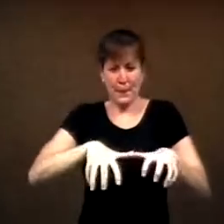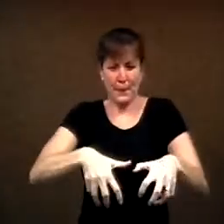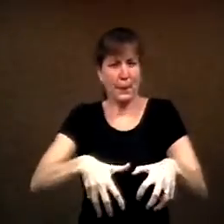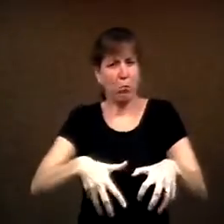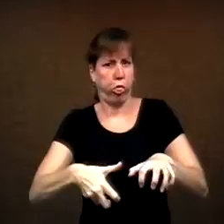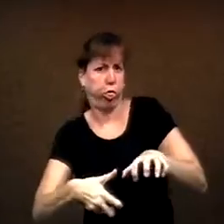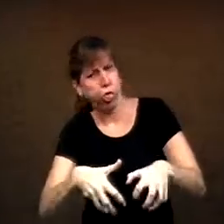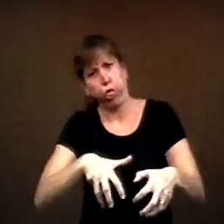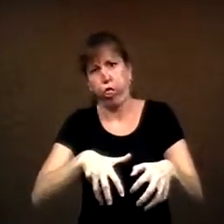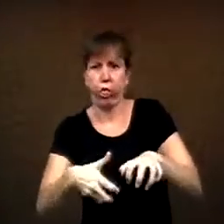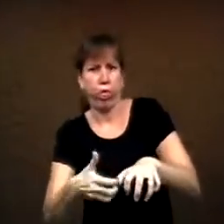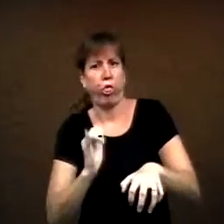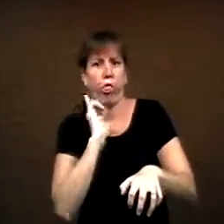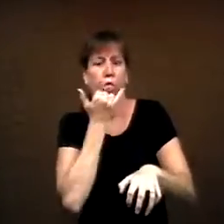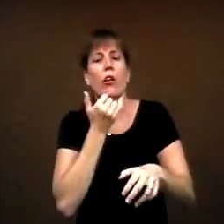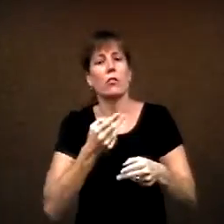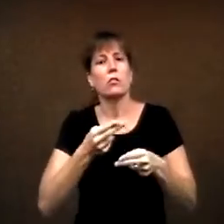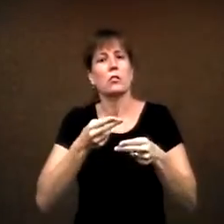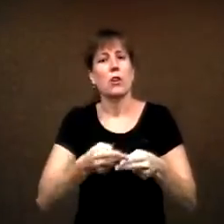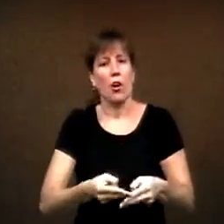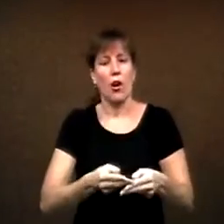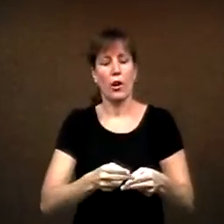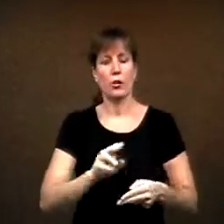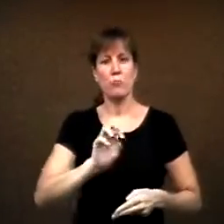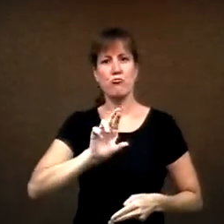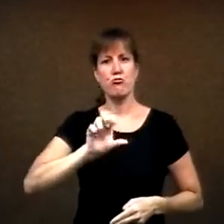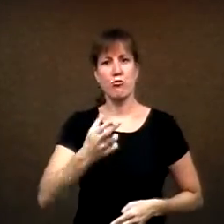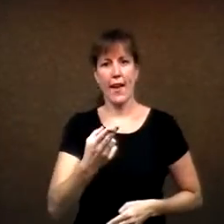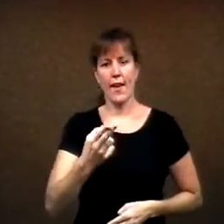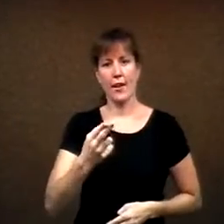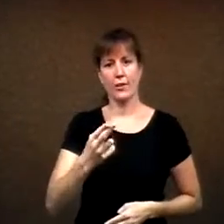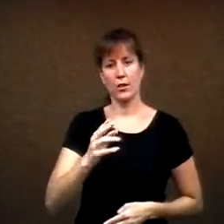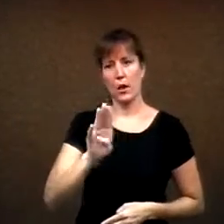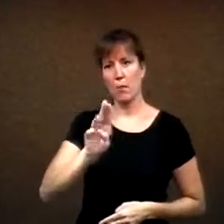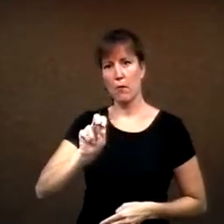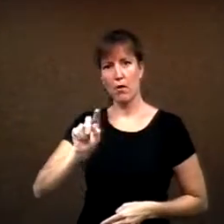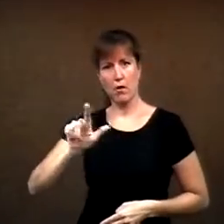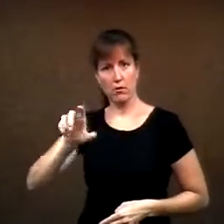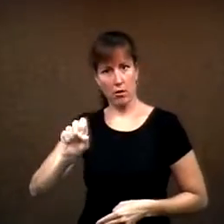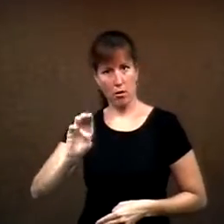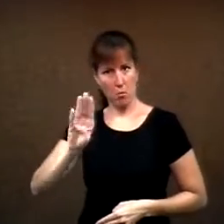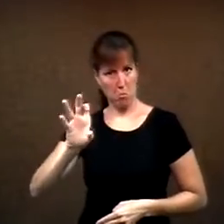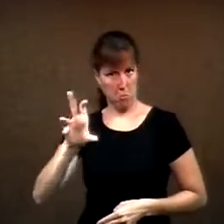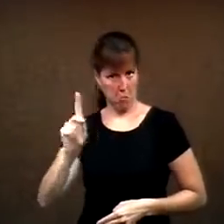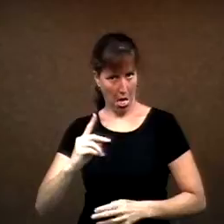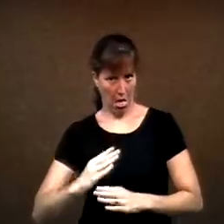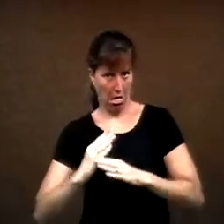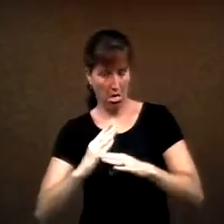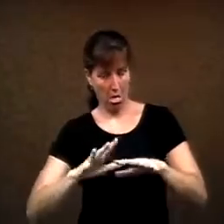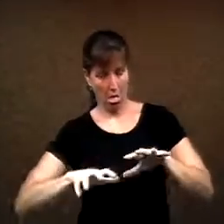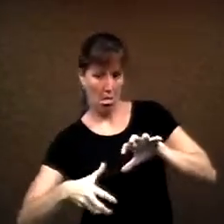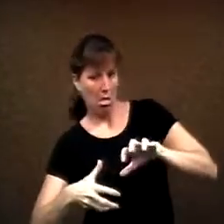called a 'branch bundle block.' If these branches in any way become hindered or inactivated,